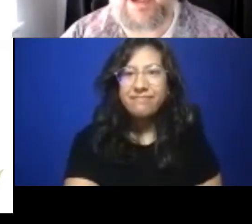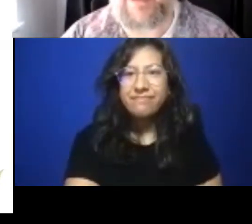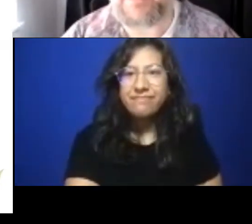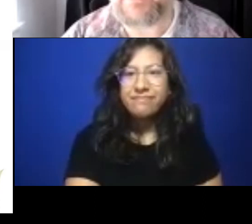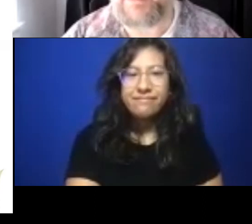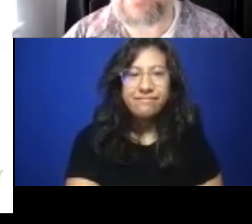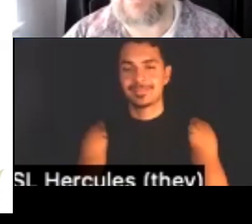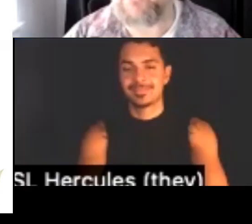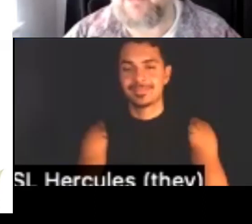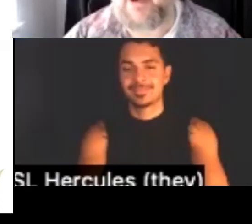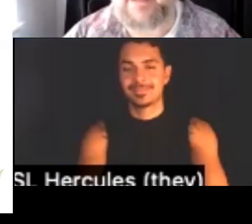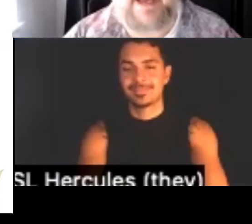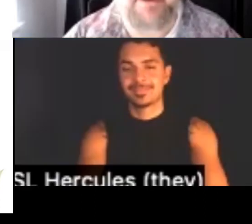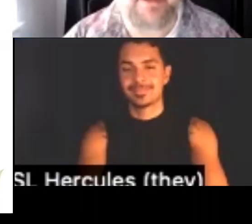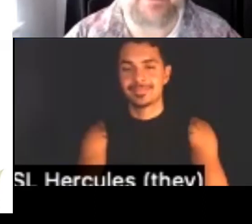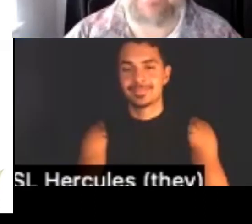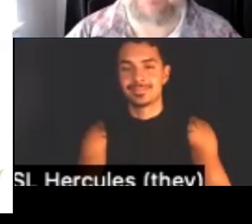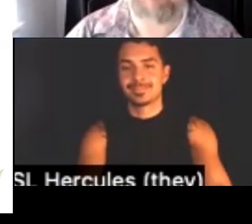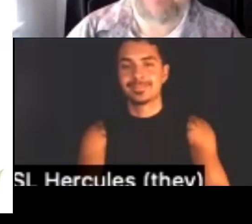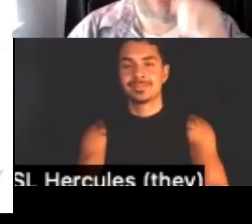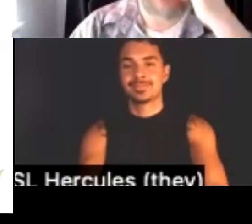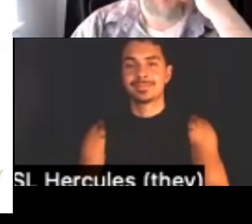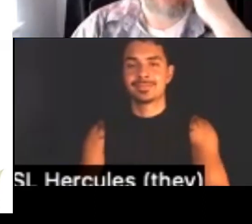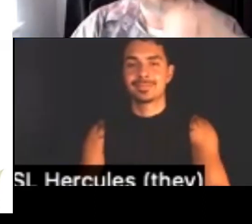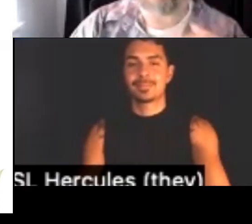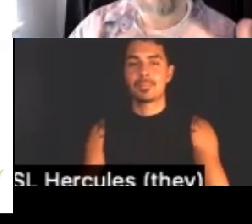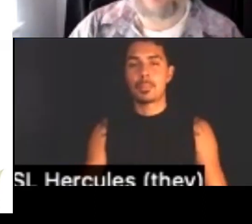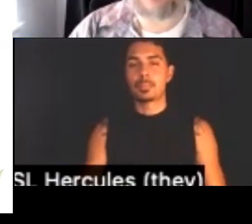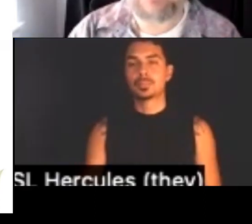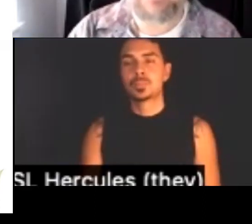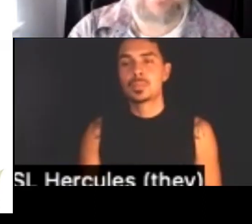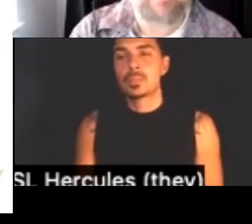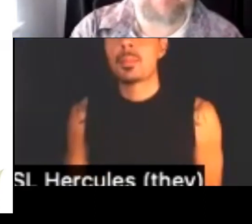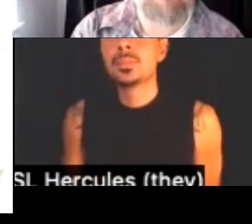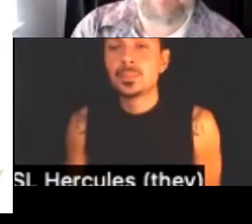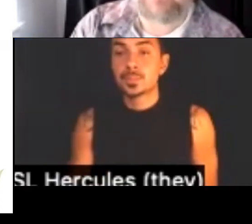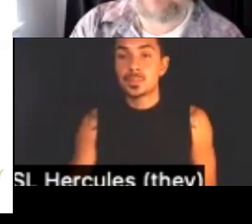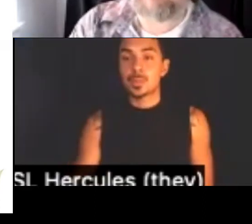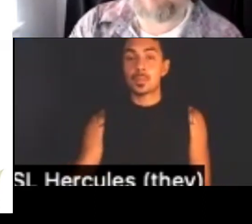All right, let's look at a couple of practicalities again. So this is about accessing care.